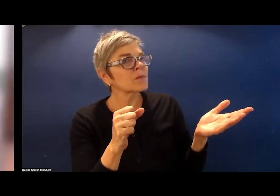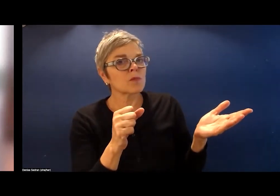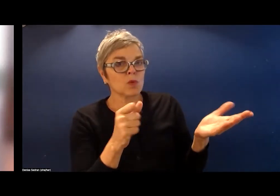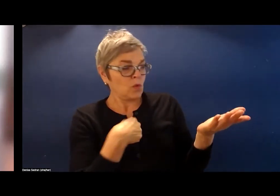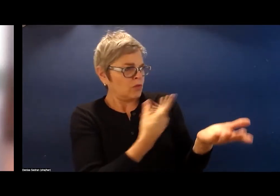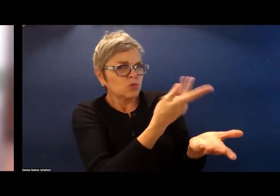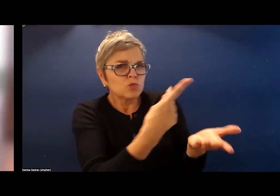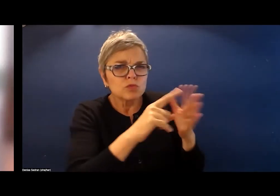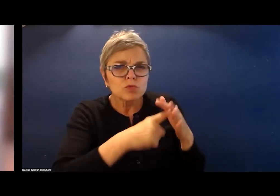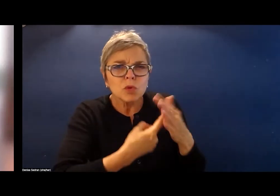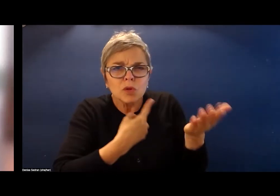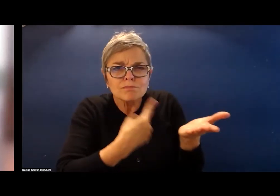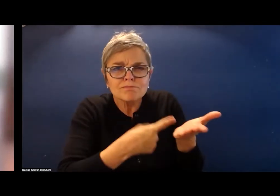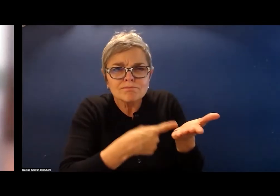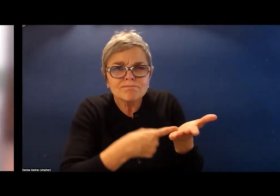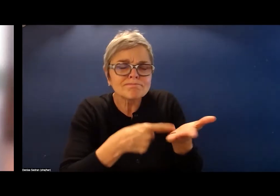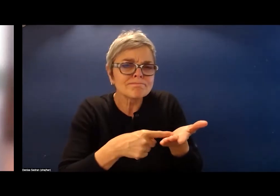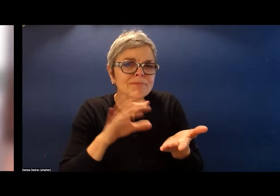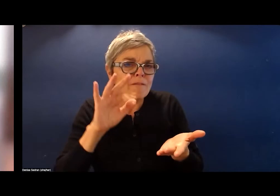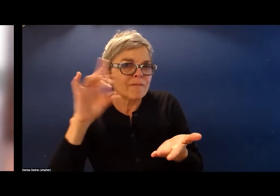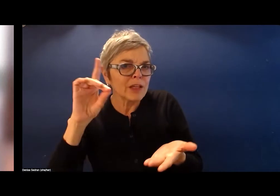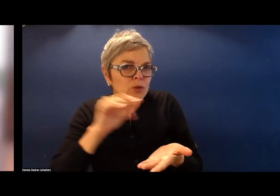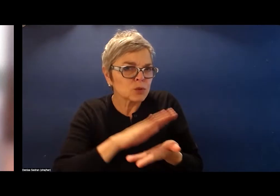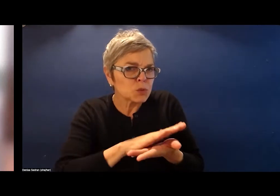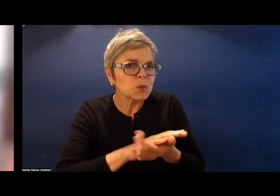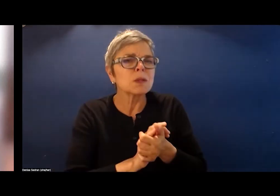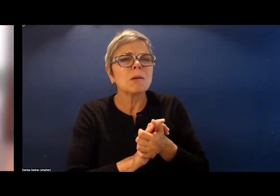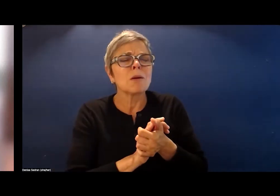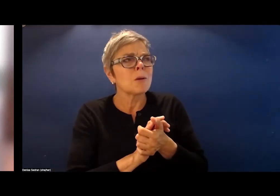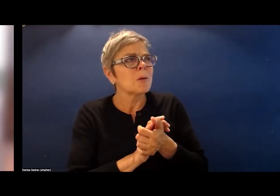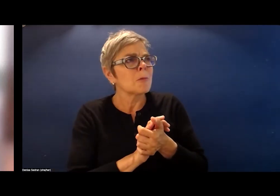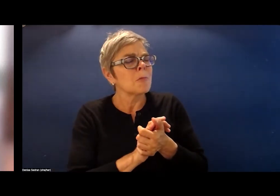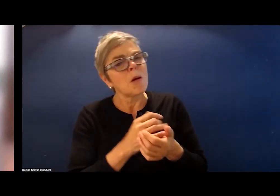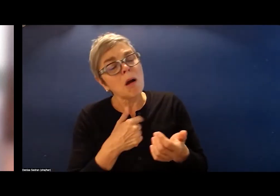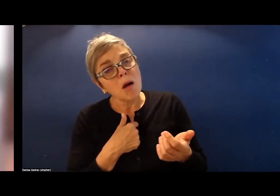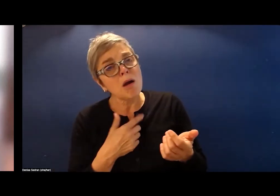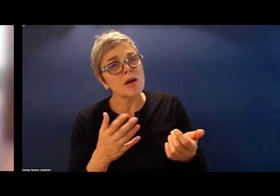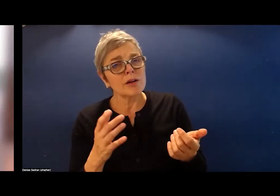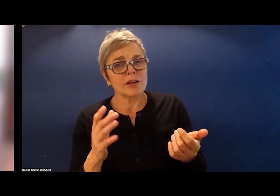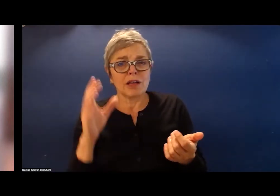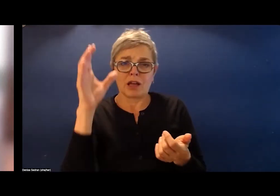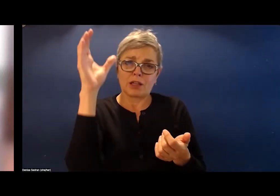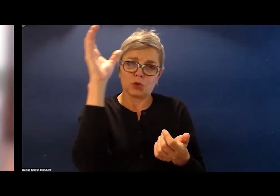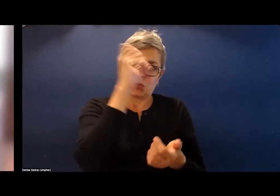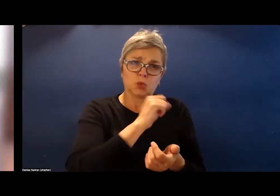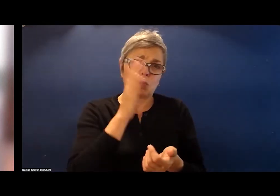working on this with you, I was assuming a much more kind of didactic,